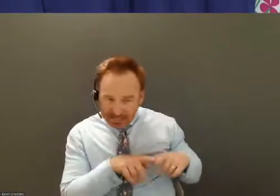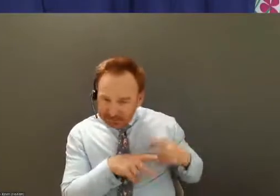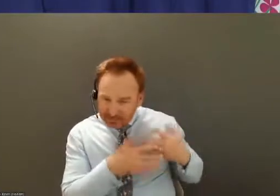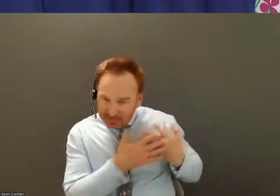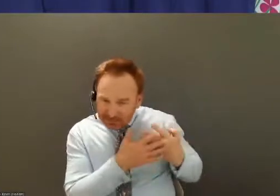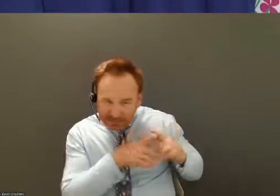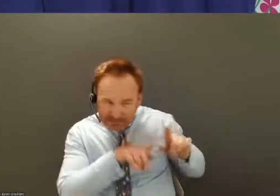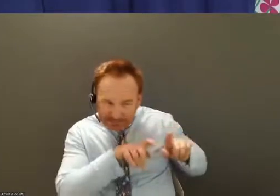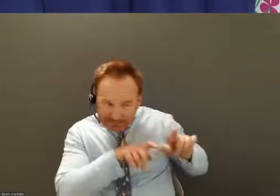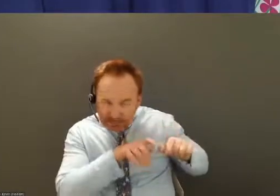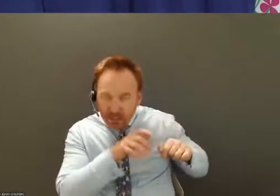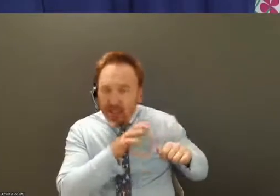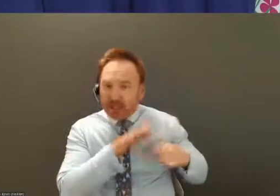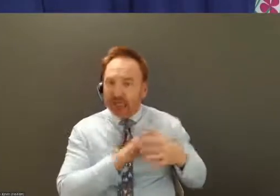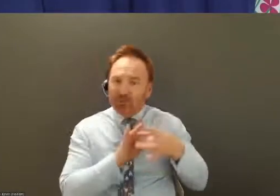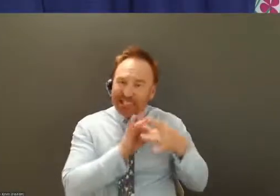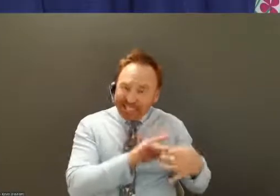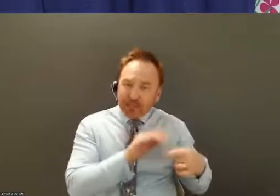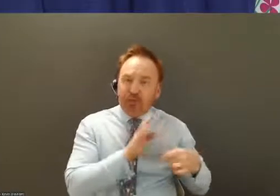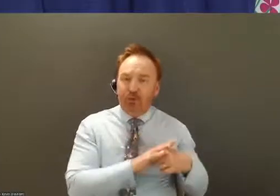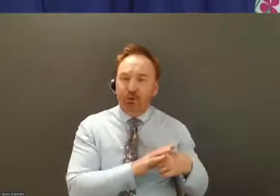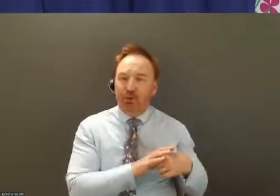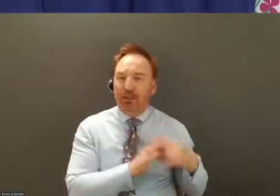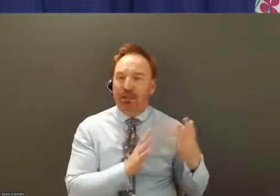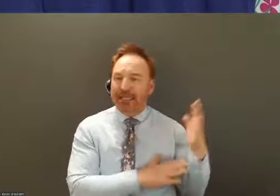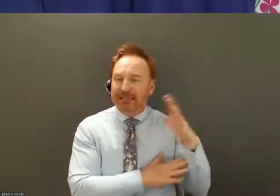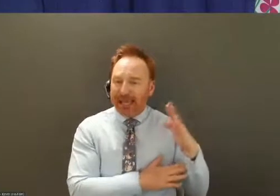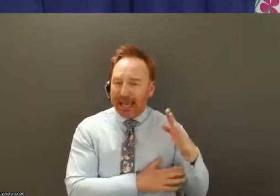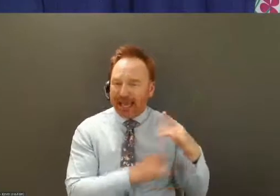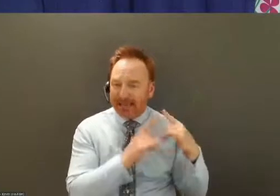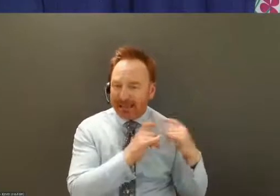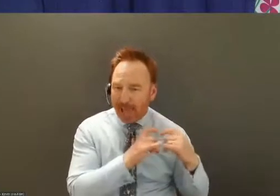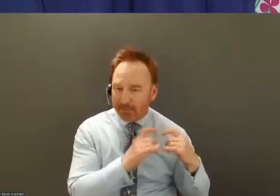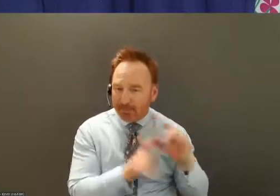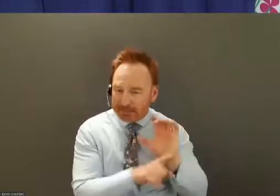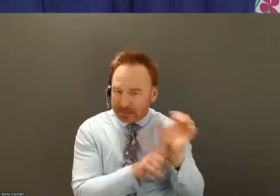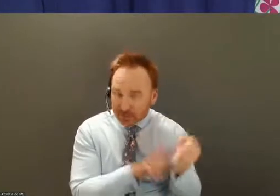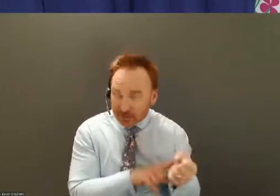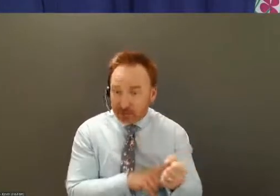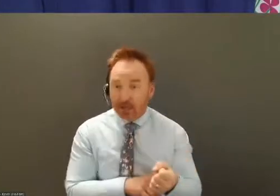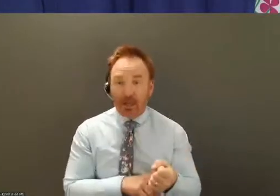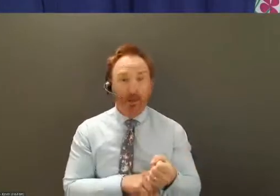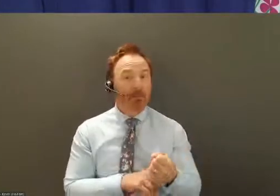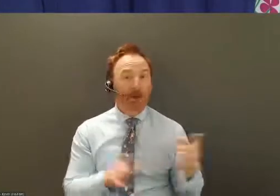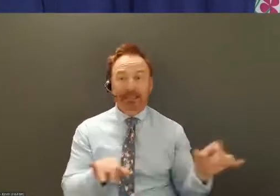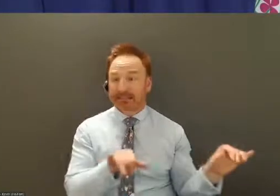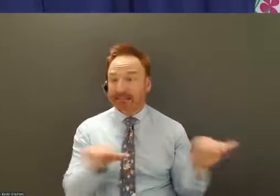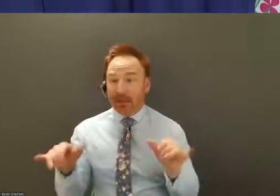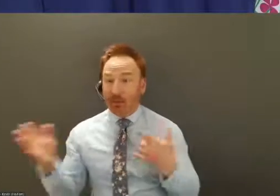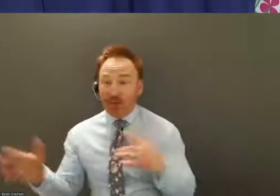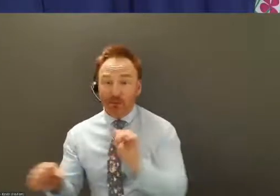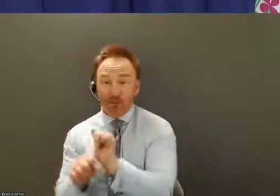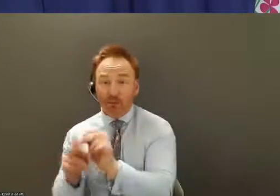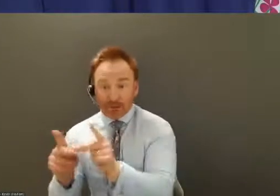this outbreak? It lies in a few key areas. The case finding and contact